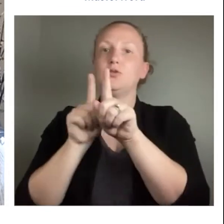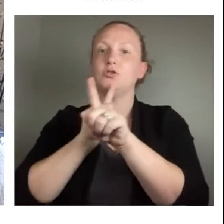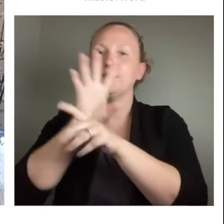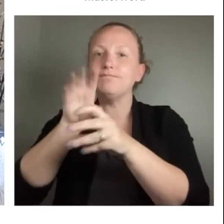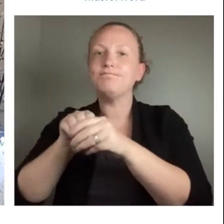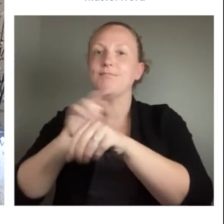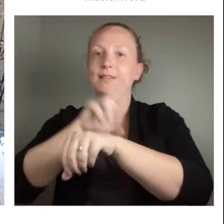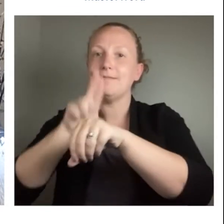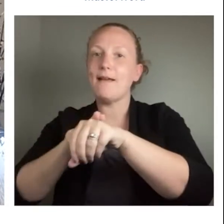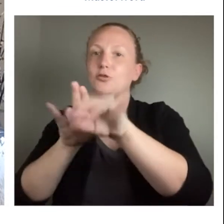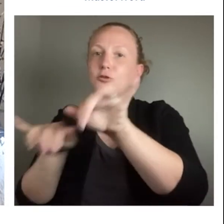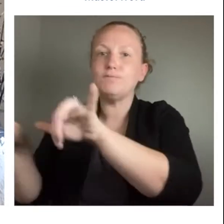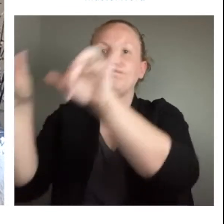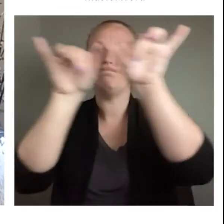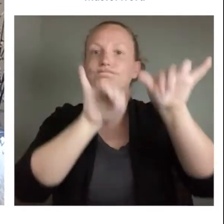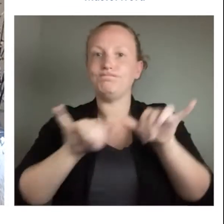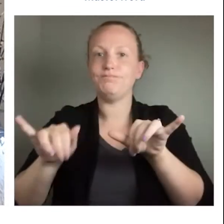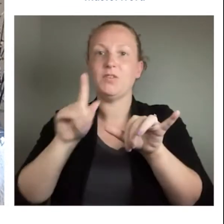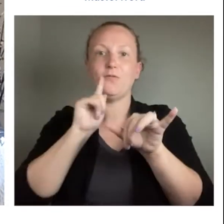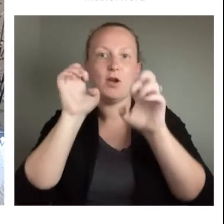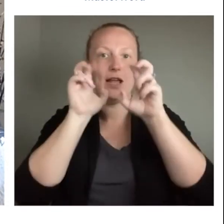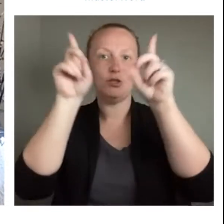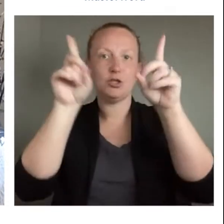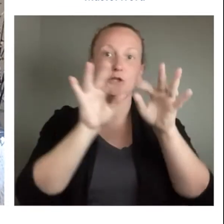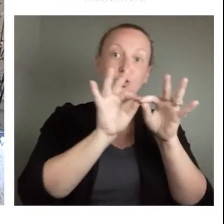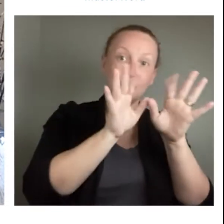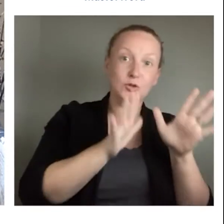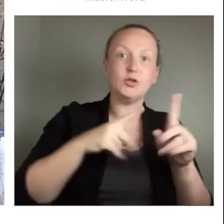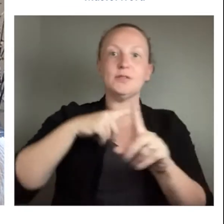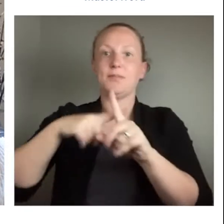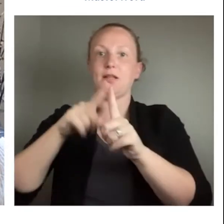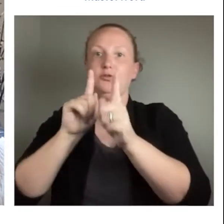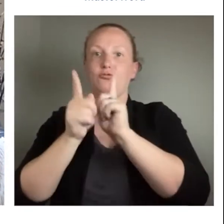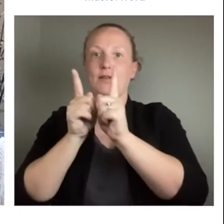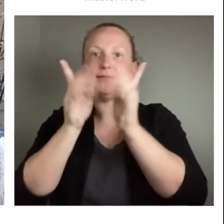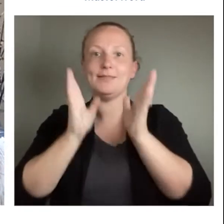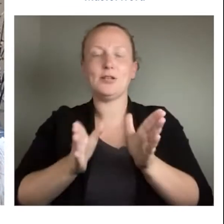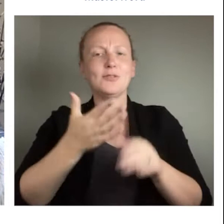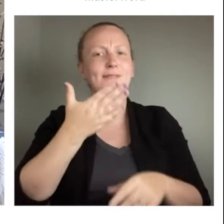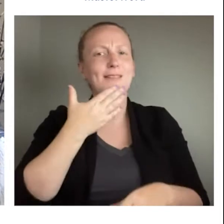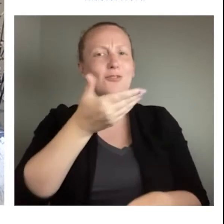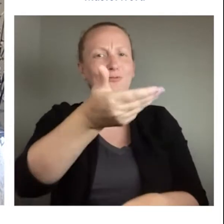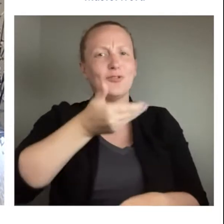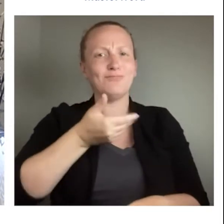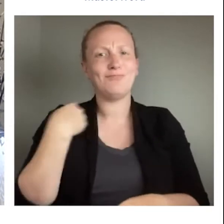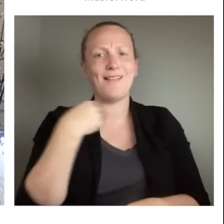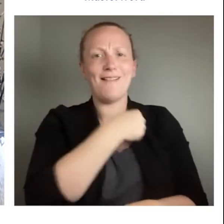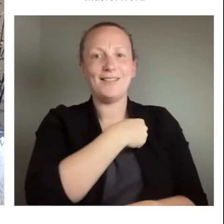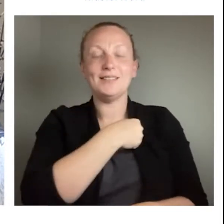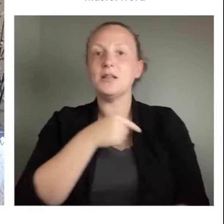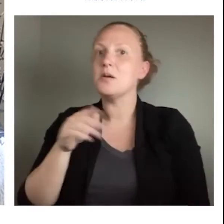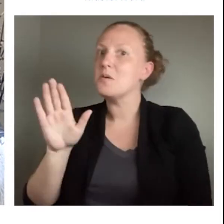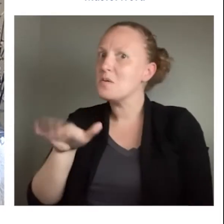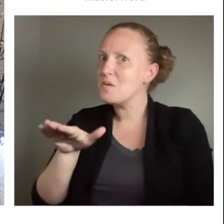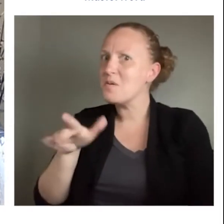practices for educational interpreters and translators. Thank you for joining us Natalia. Thank you so much